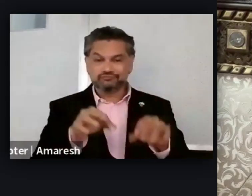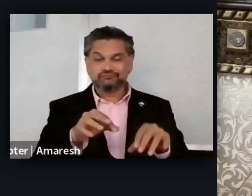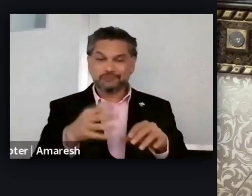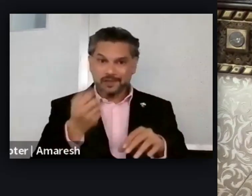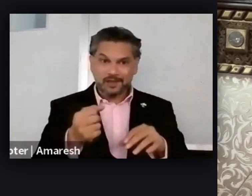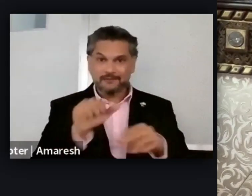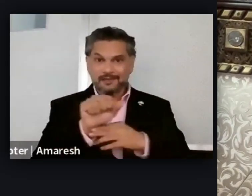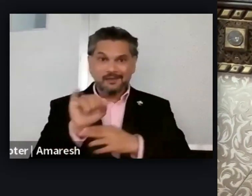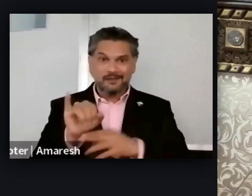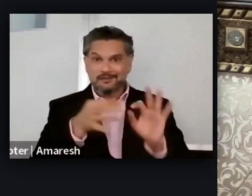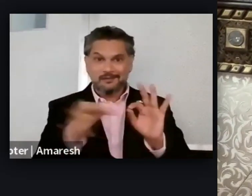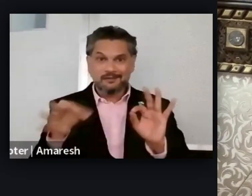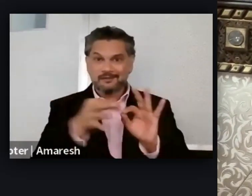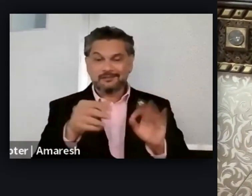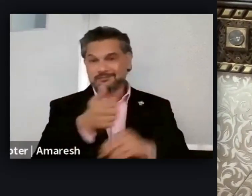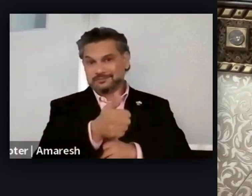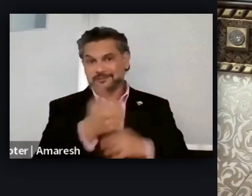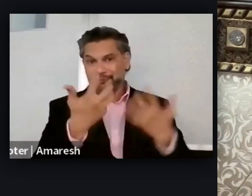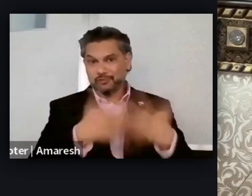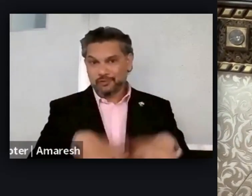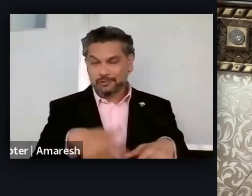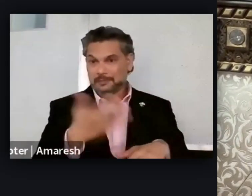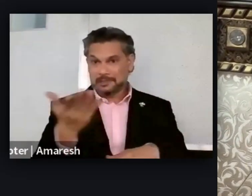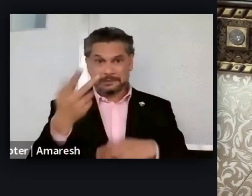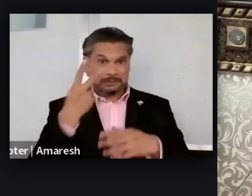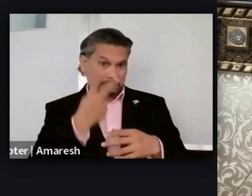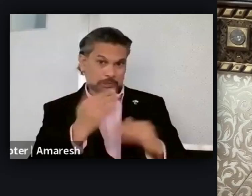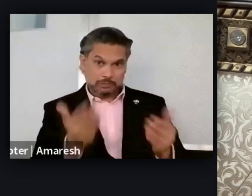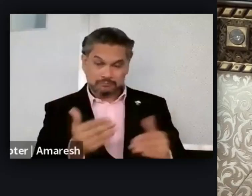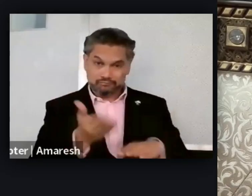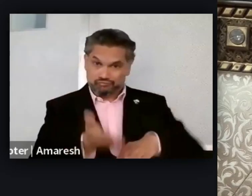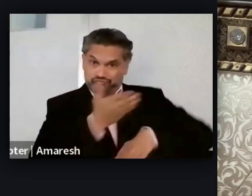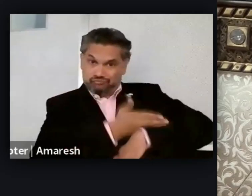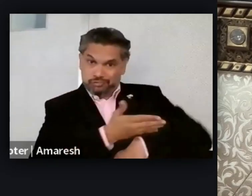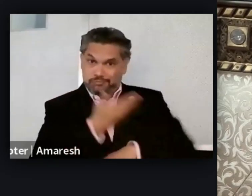these systems more and more in their lives before I comment.